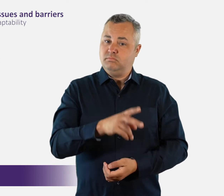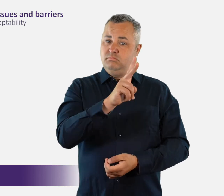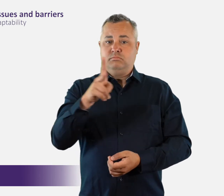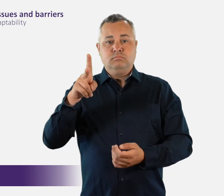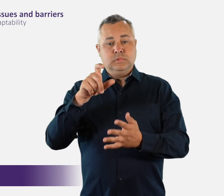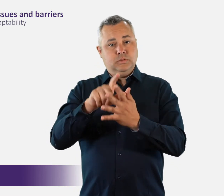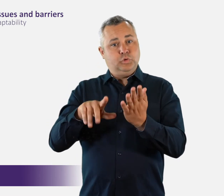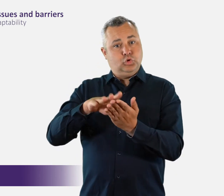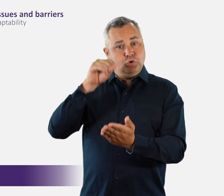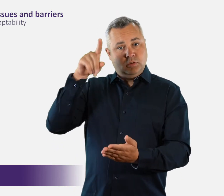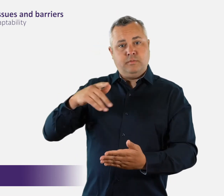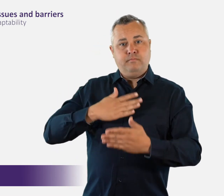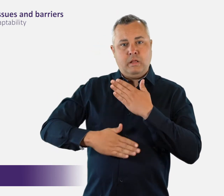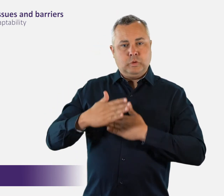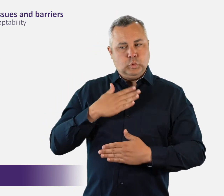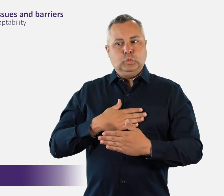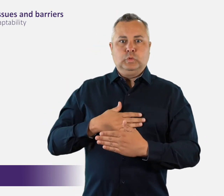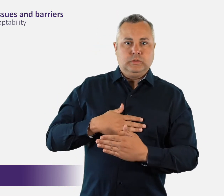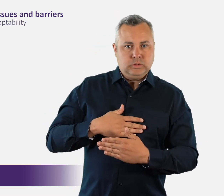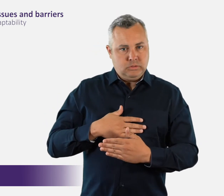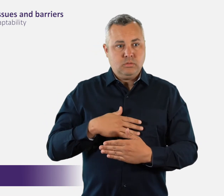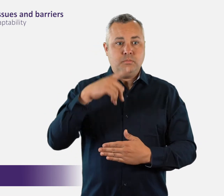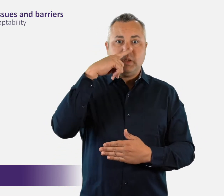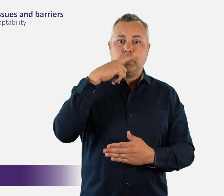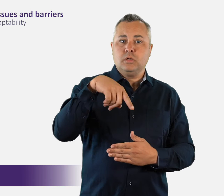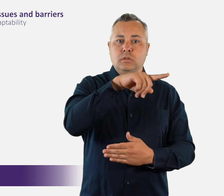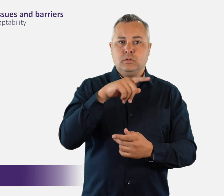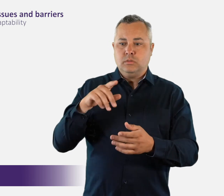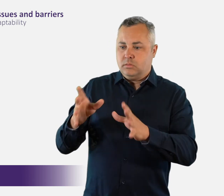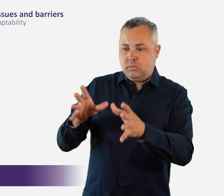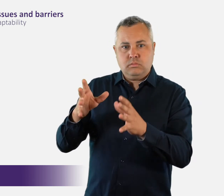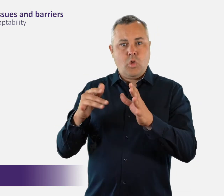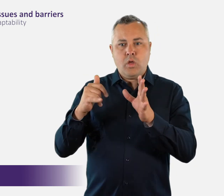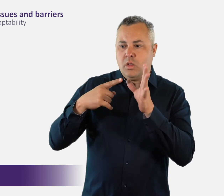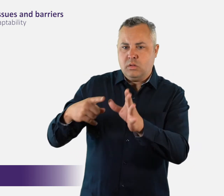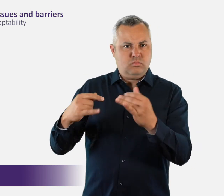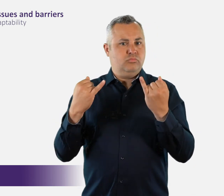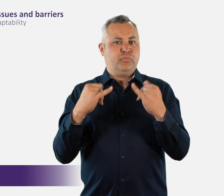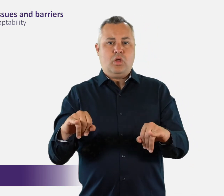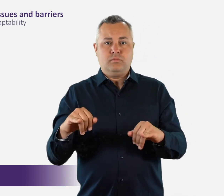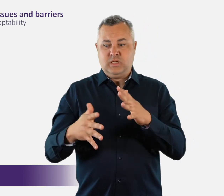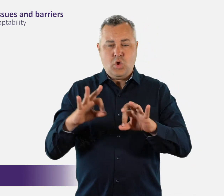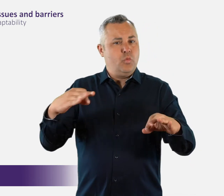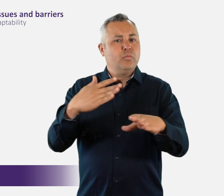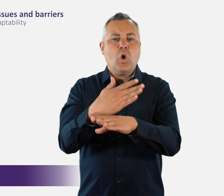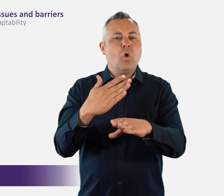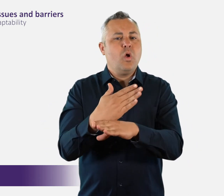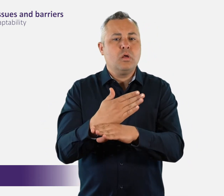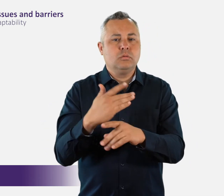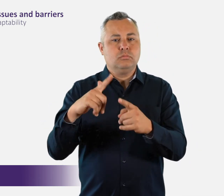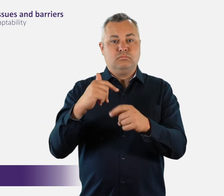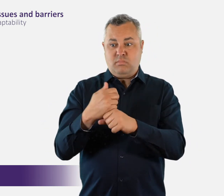Approaches to responding to and addressing behaviours of concern are often inappropriate and ineffective,